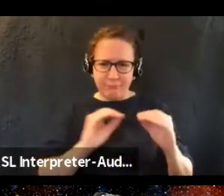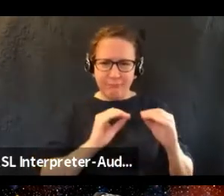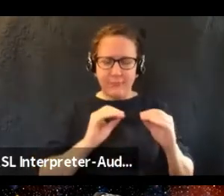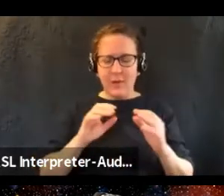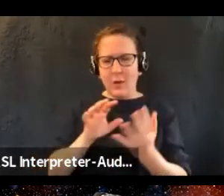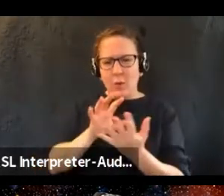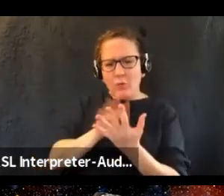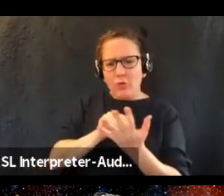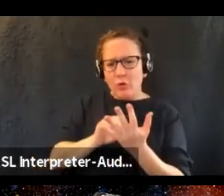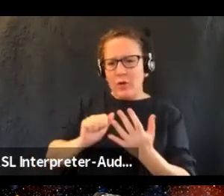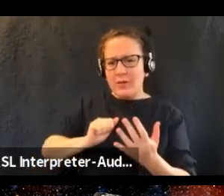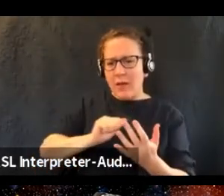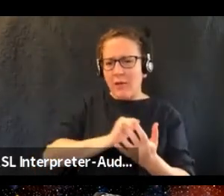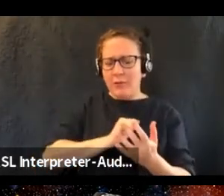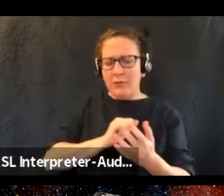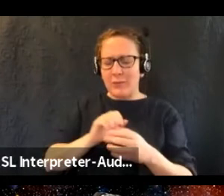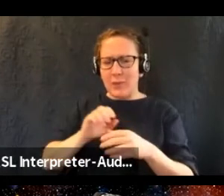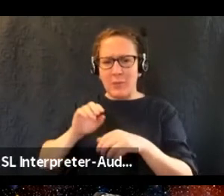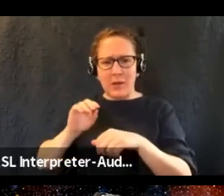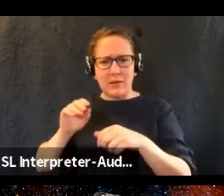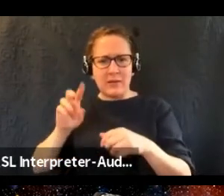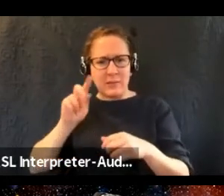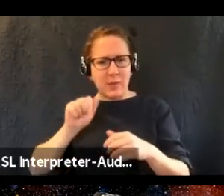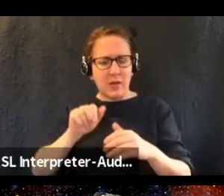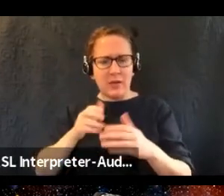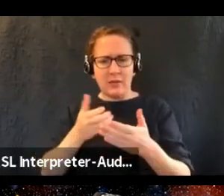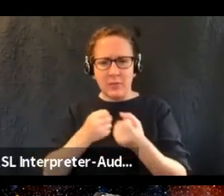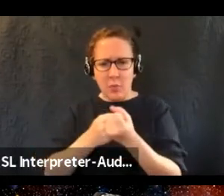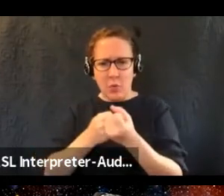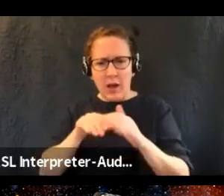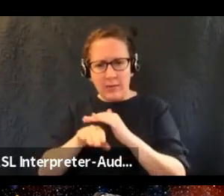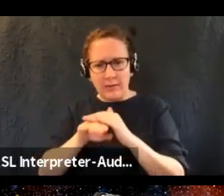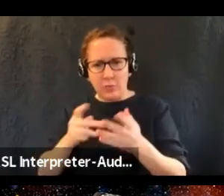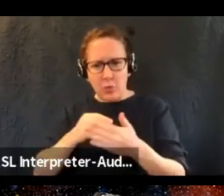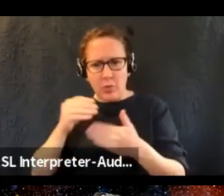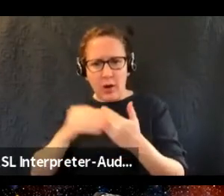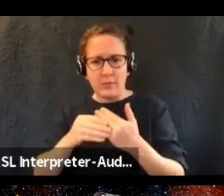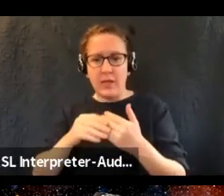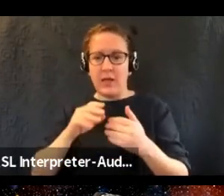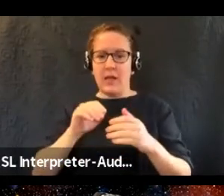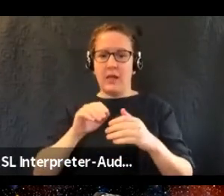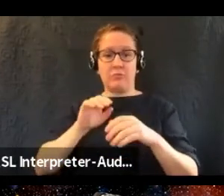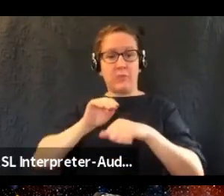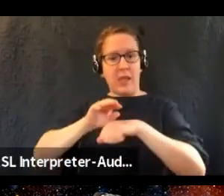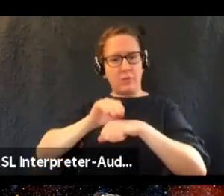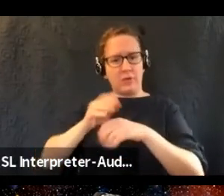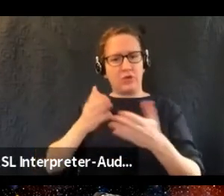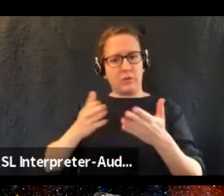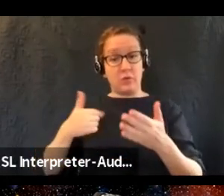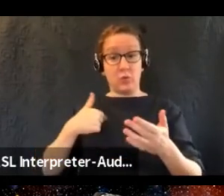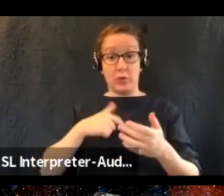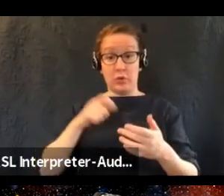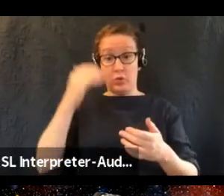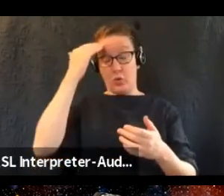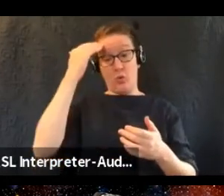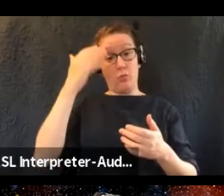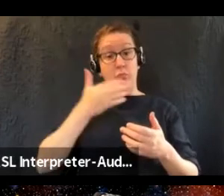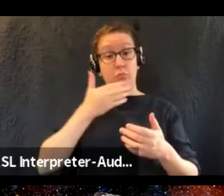and Counseling Services to ensure we know what best practices are, how we can best support our students.